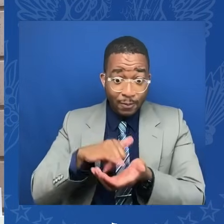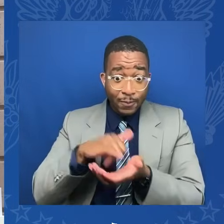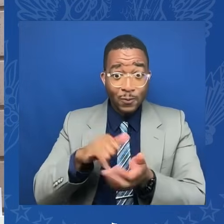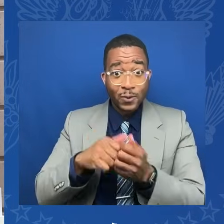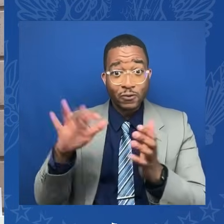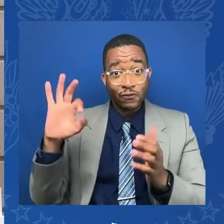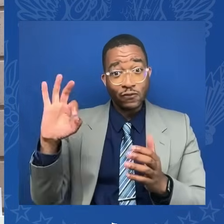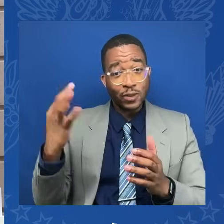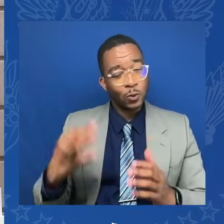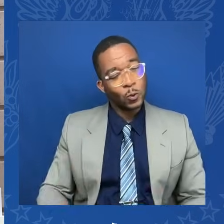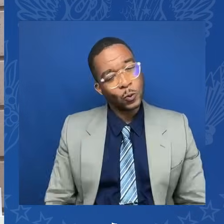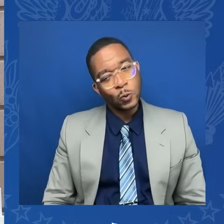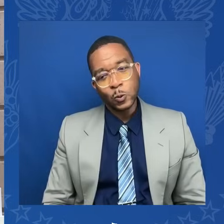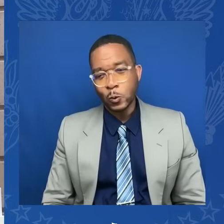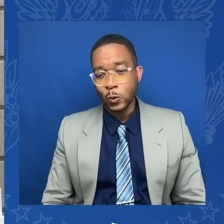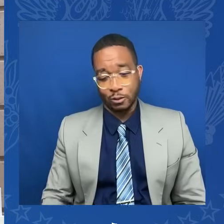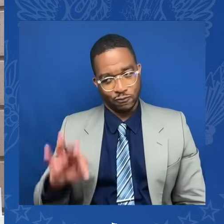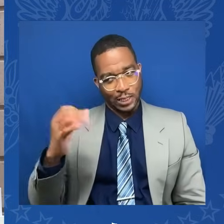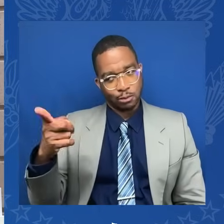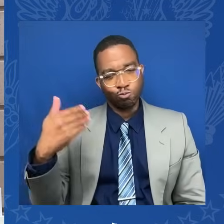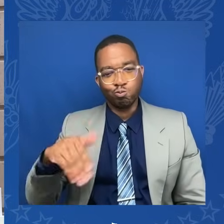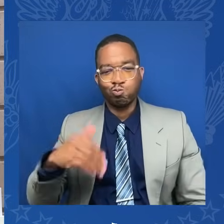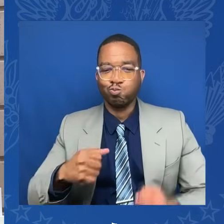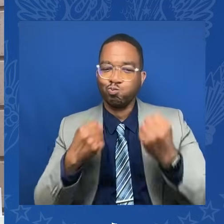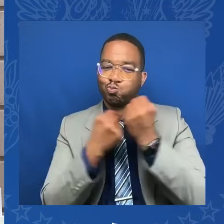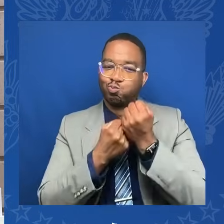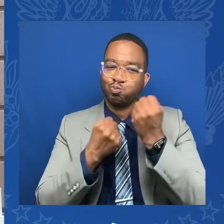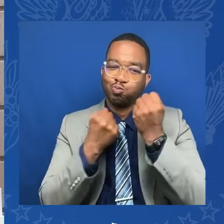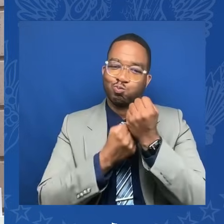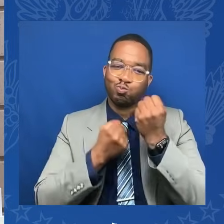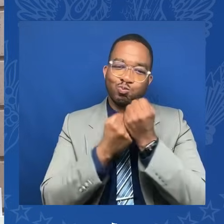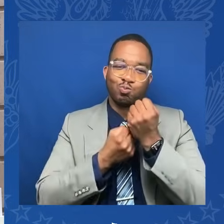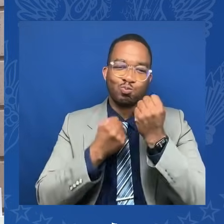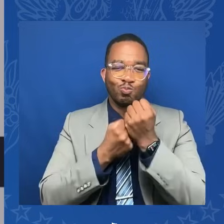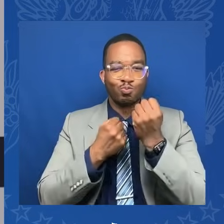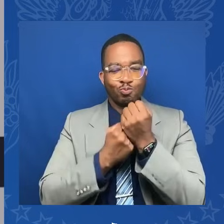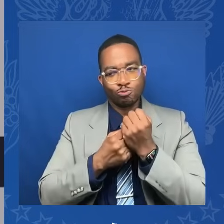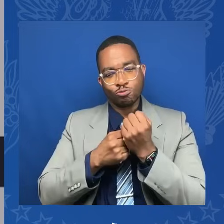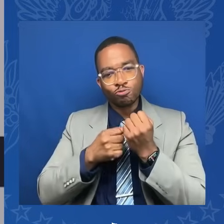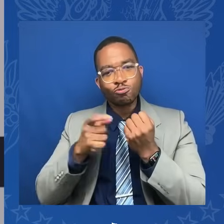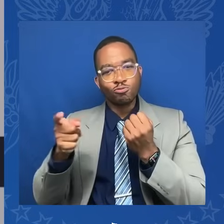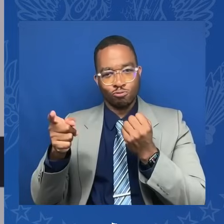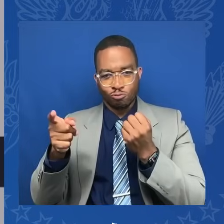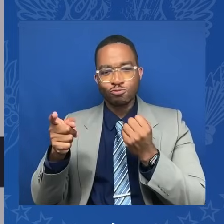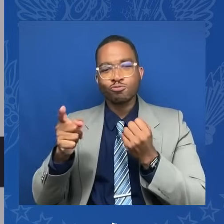We're the -- we're a nation because of France, in large part. You stepped up when we needed help, and you did it.